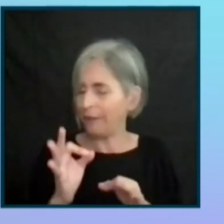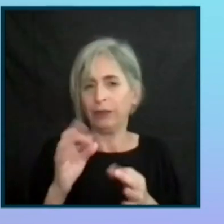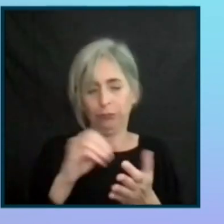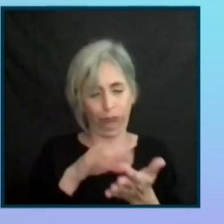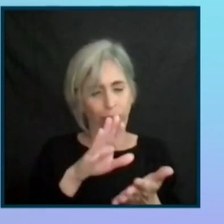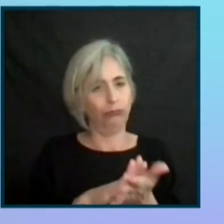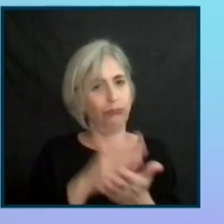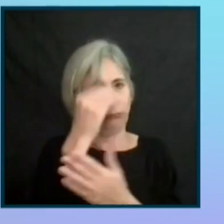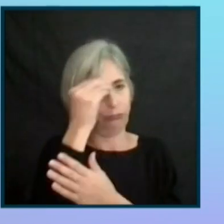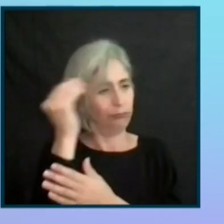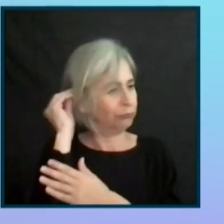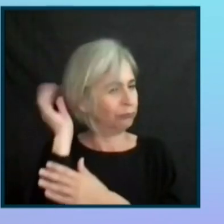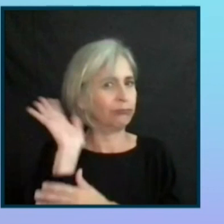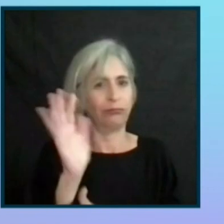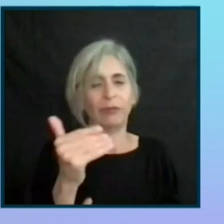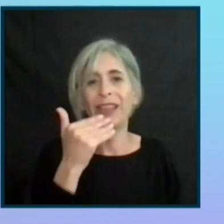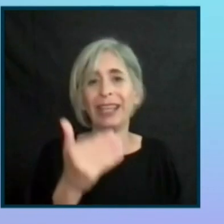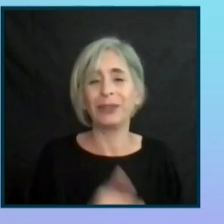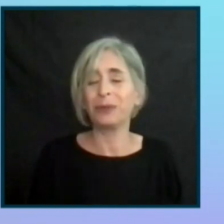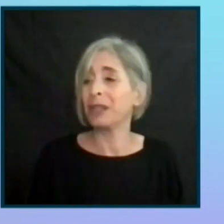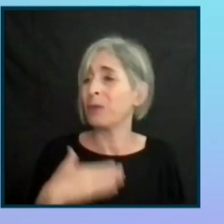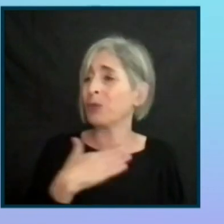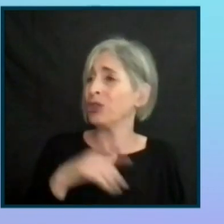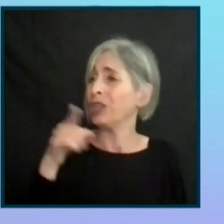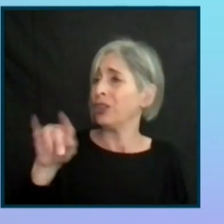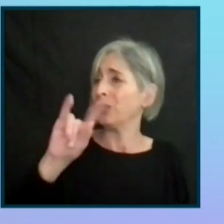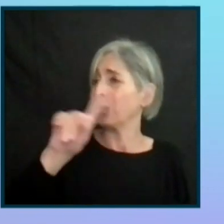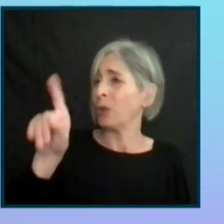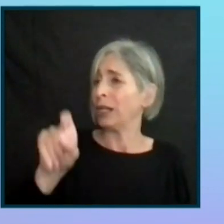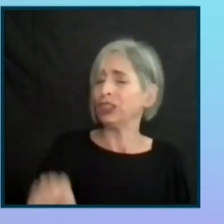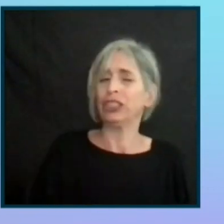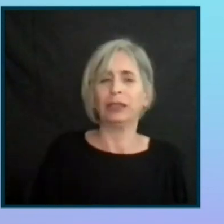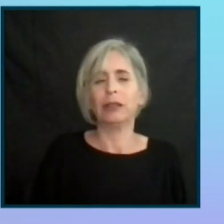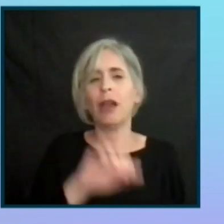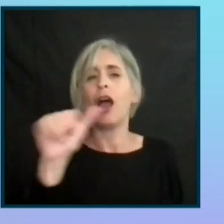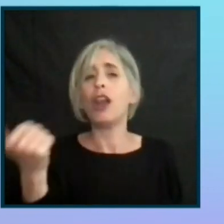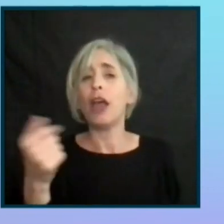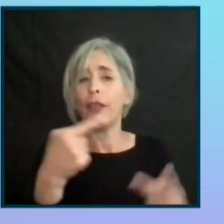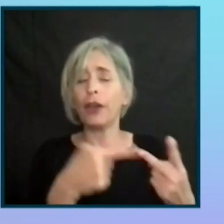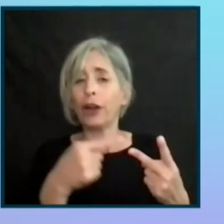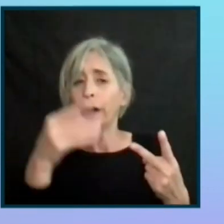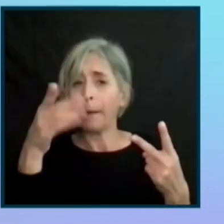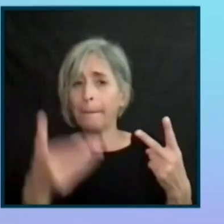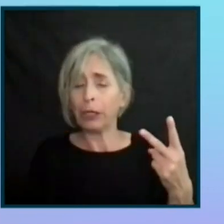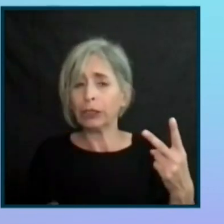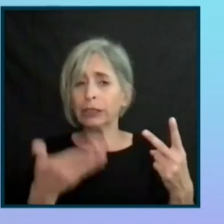Well, I appreciate it, Joe. Thanks. Great question. Another person and I agree with this person,